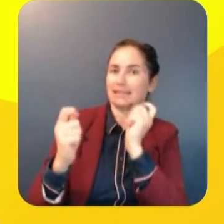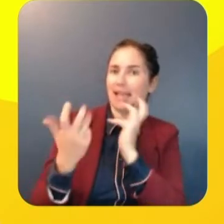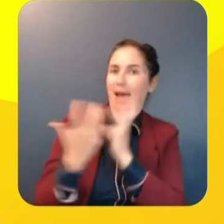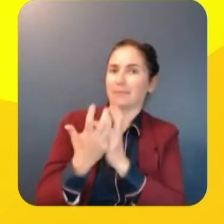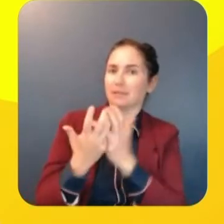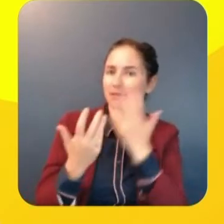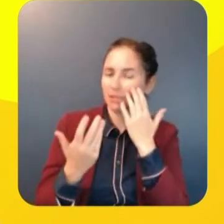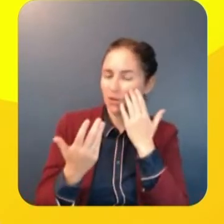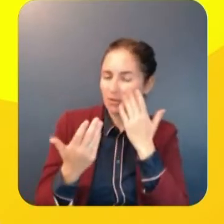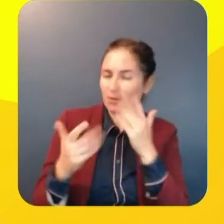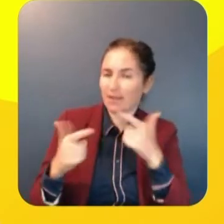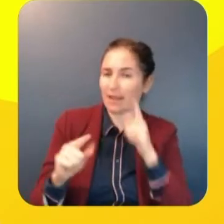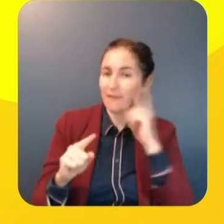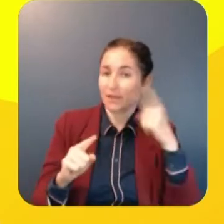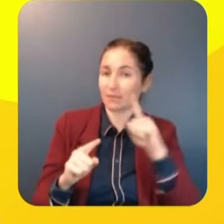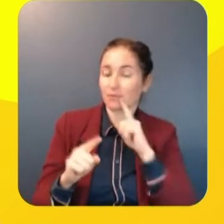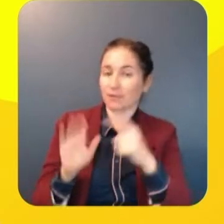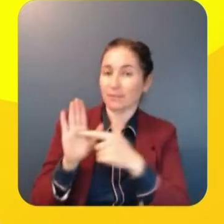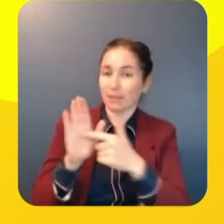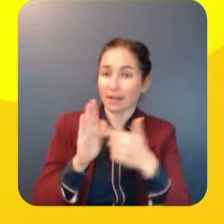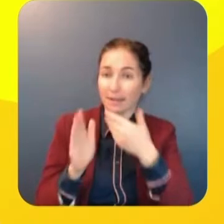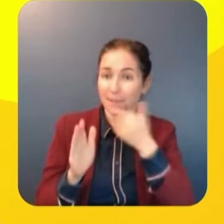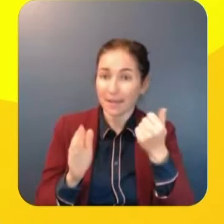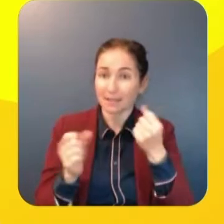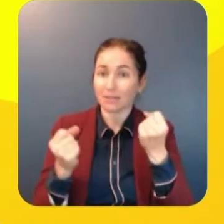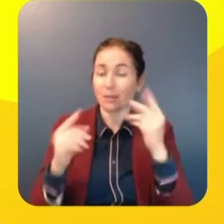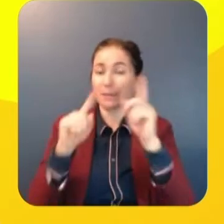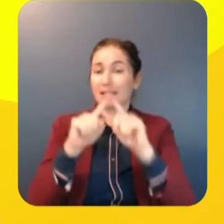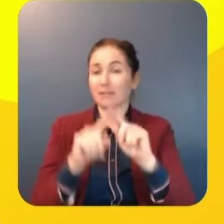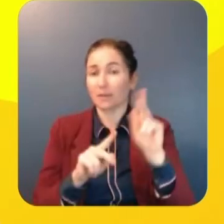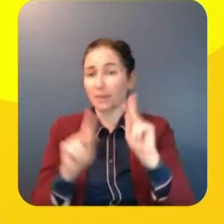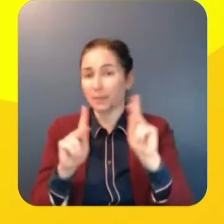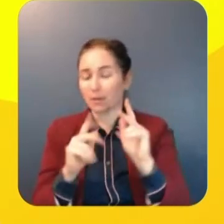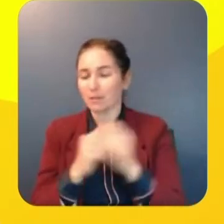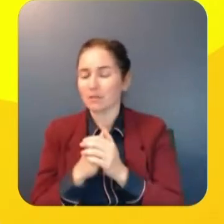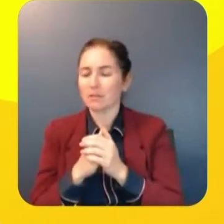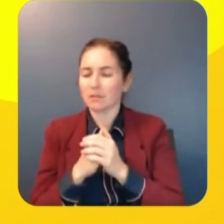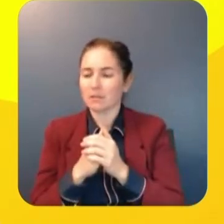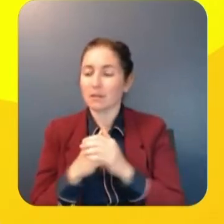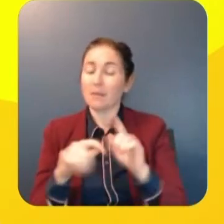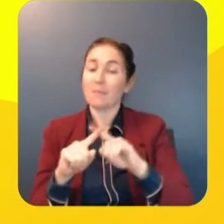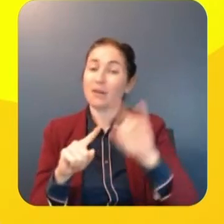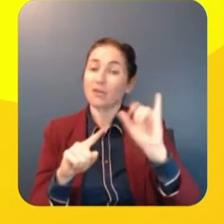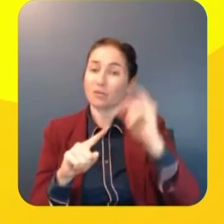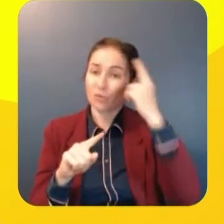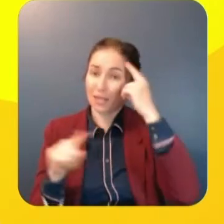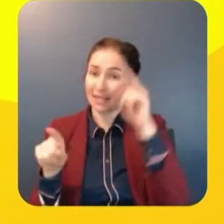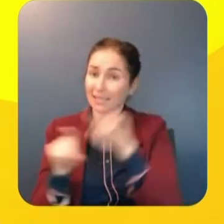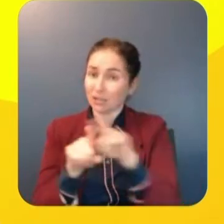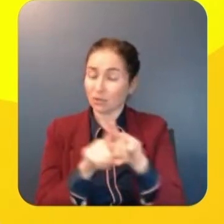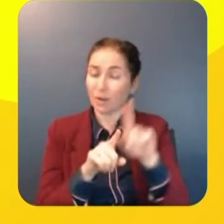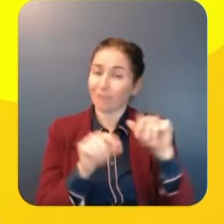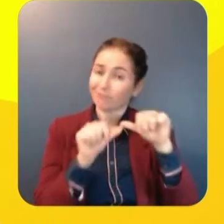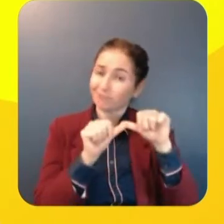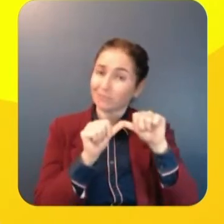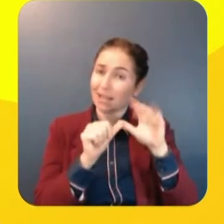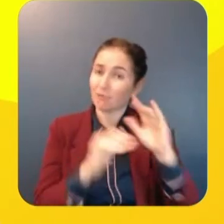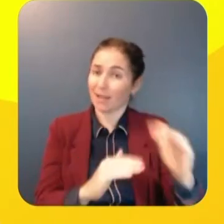them to bring out the best in so many different people. But I also think in addition to that, we have to maintain that high bar that as a leader you